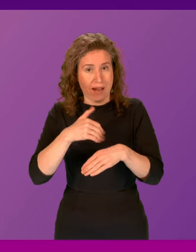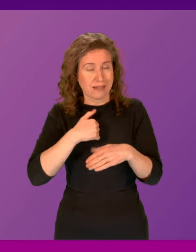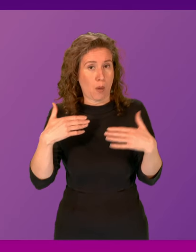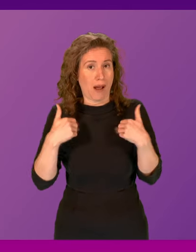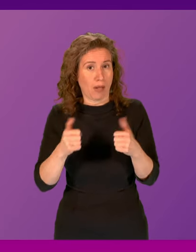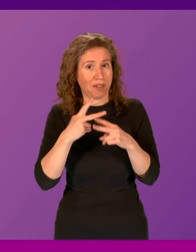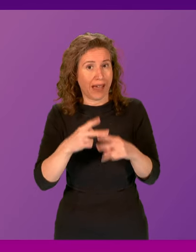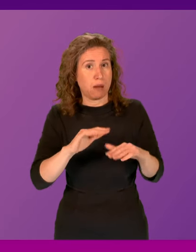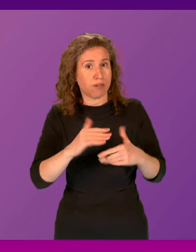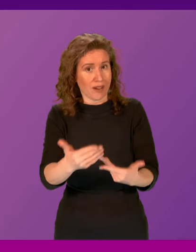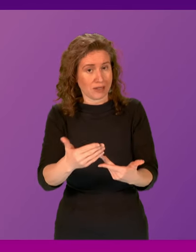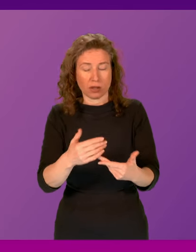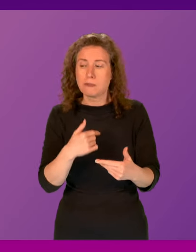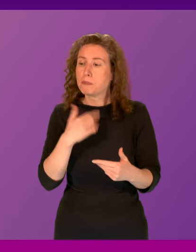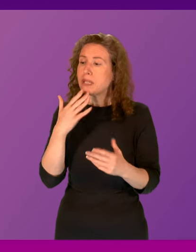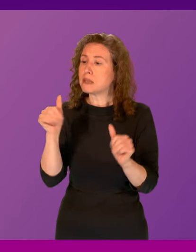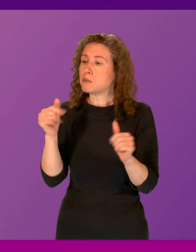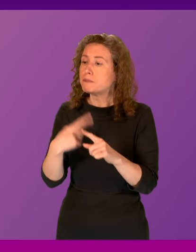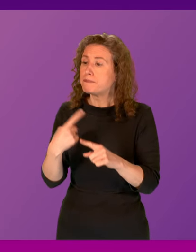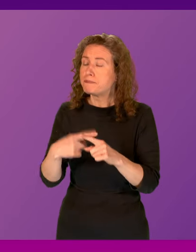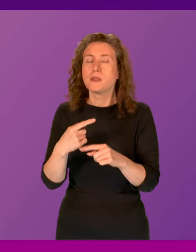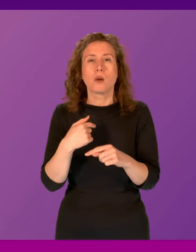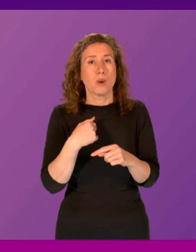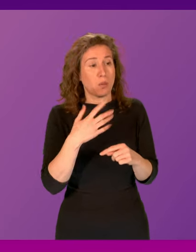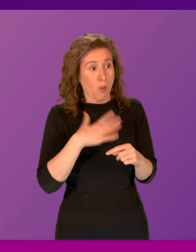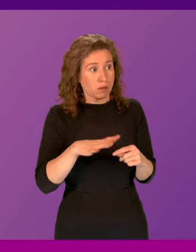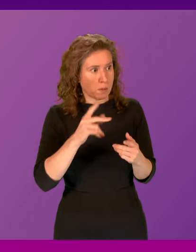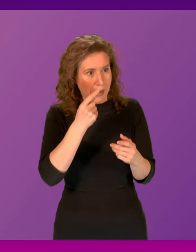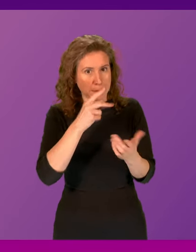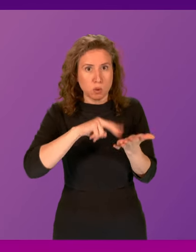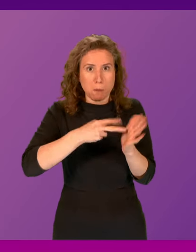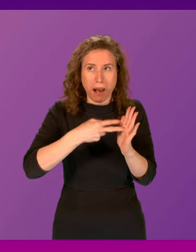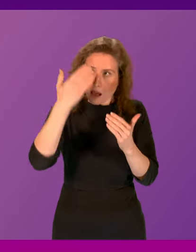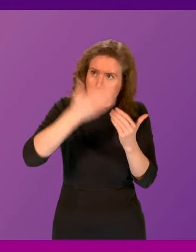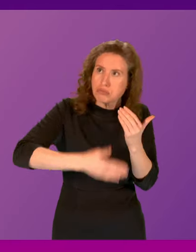Briefly, First Minister. If Mr Sarwar could give that confirmation, we might be able to plan further ahead for the